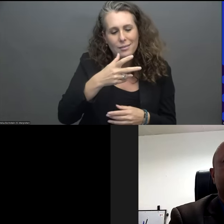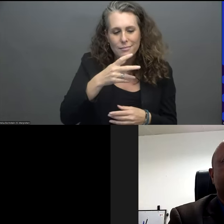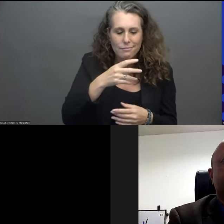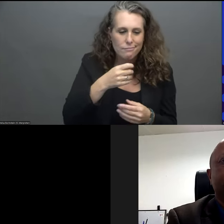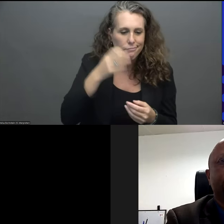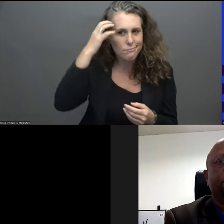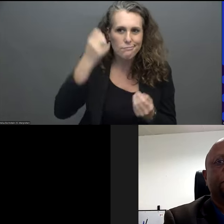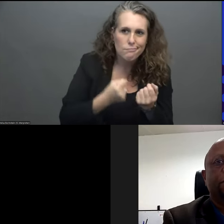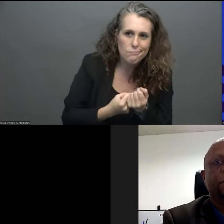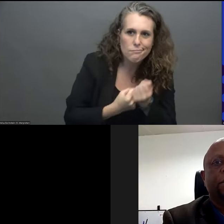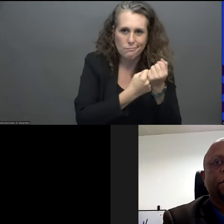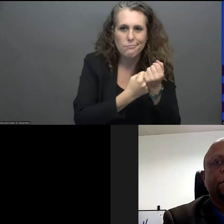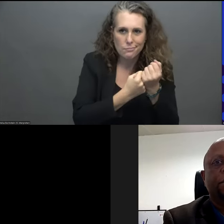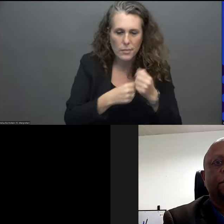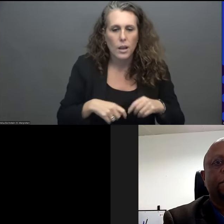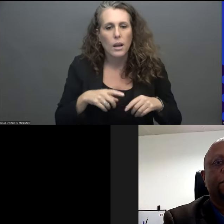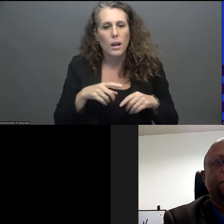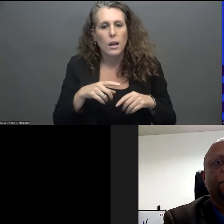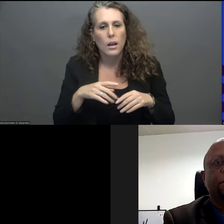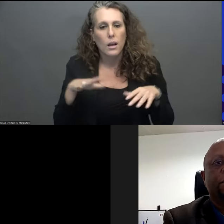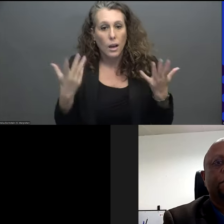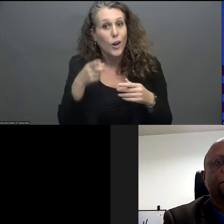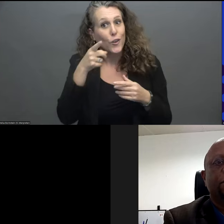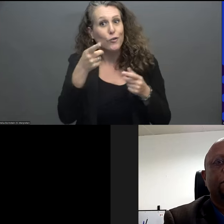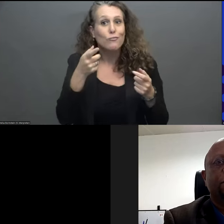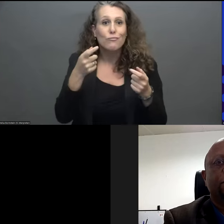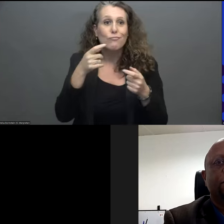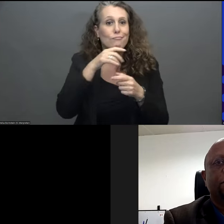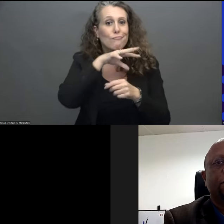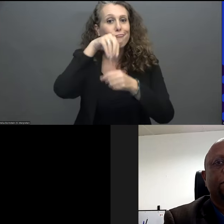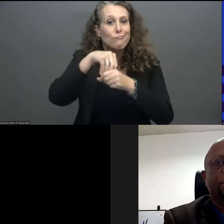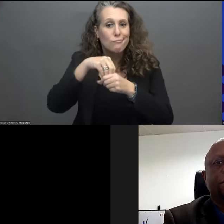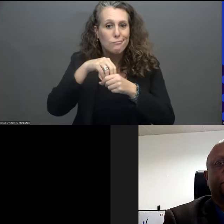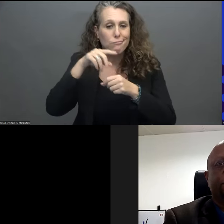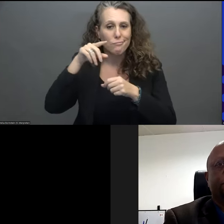the, of the entire governmental organization that covers the whole continent that we're